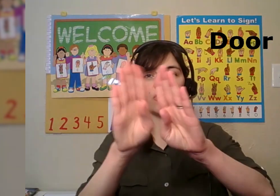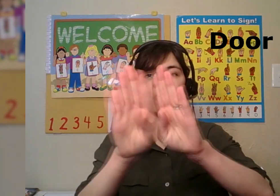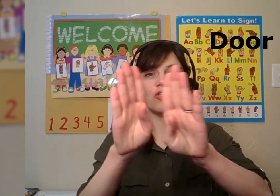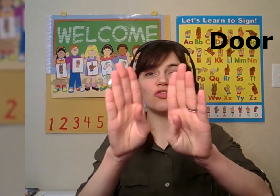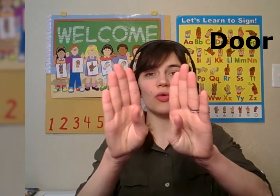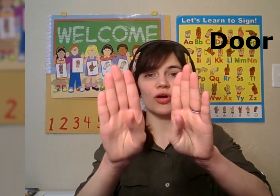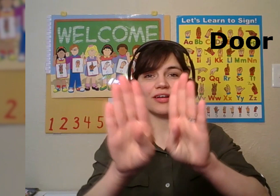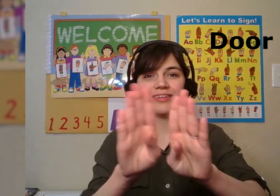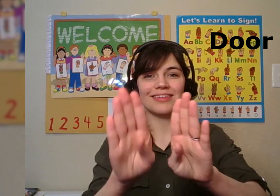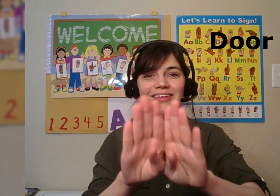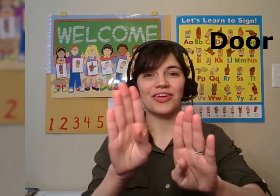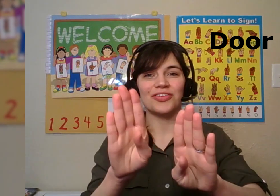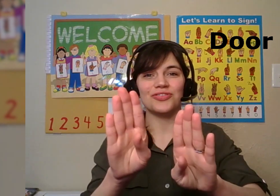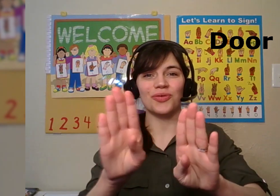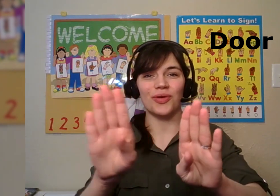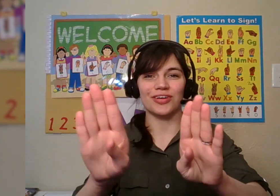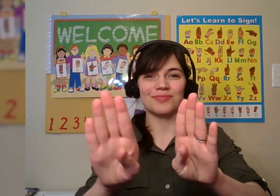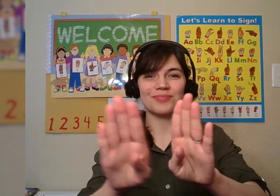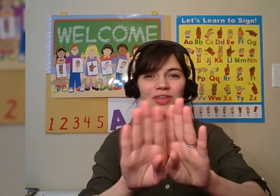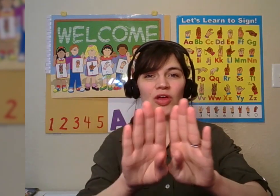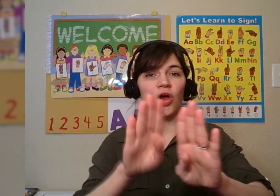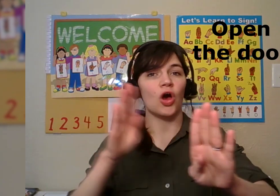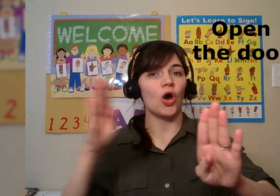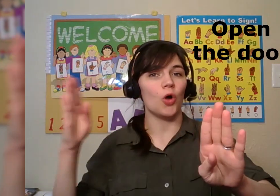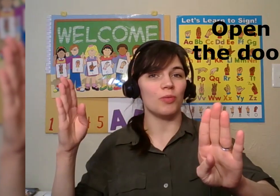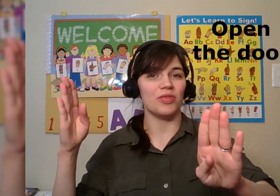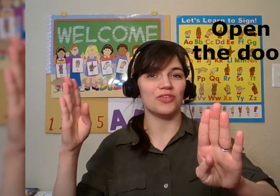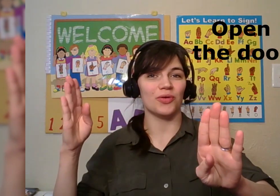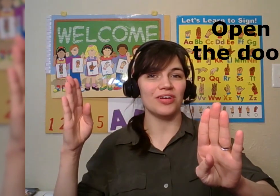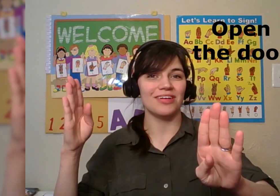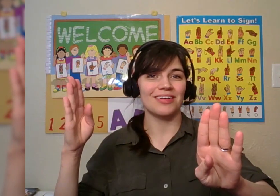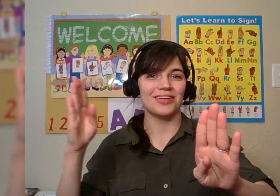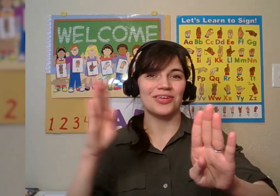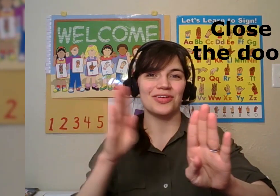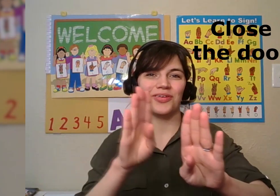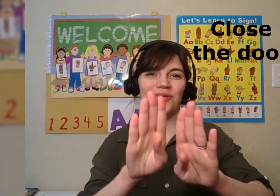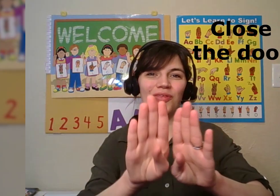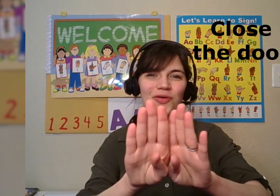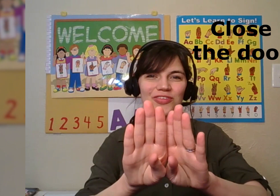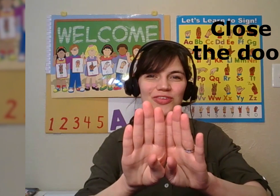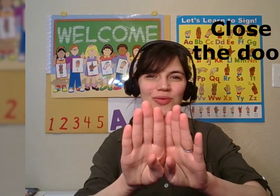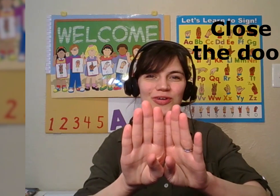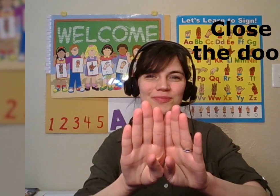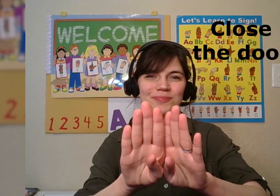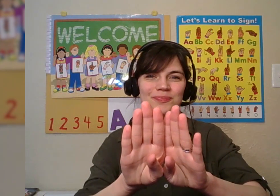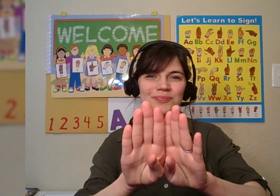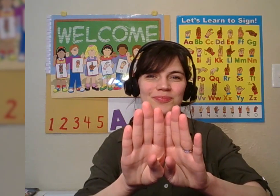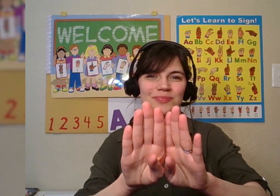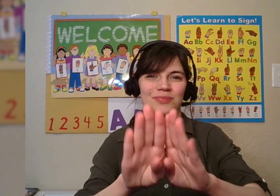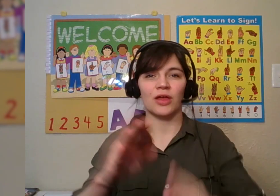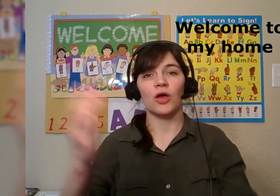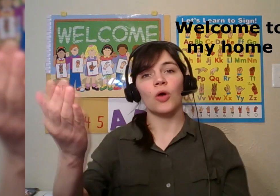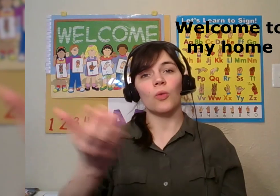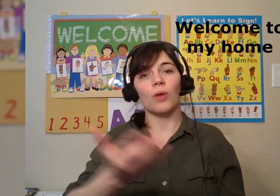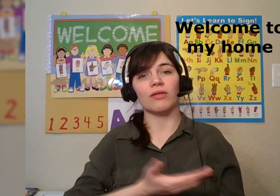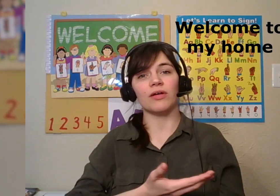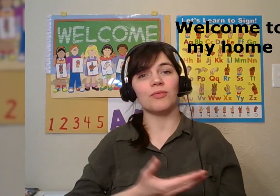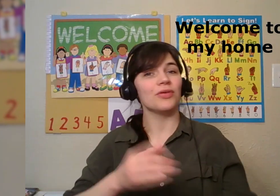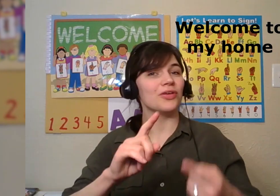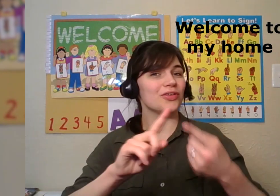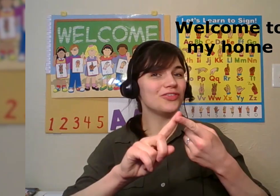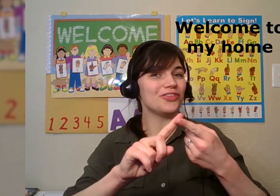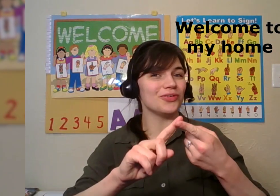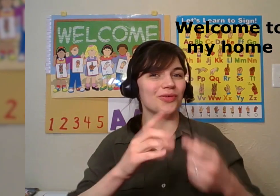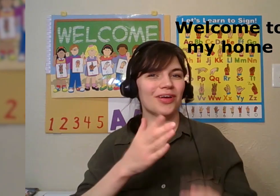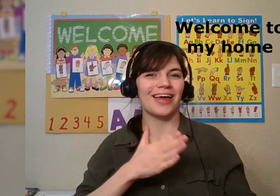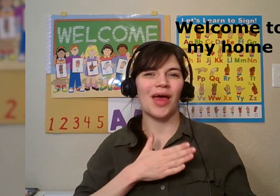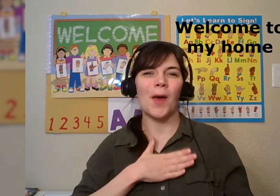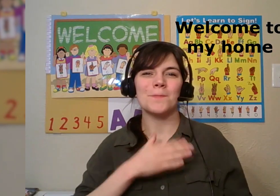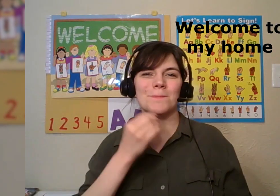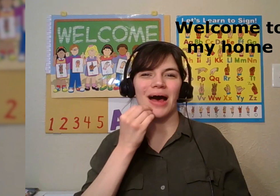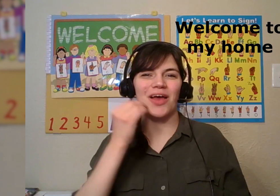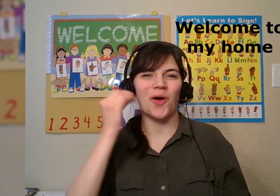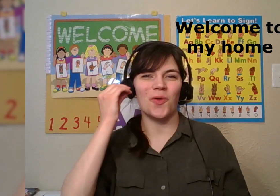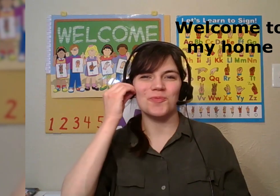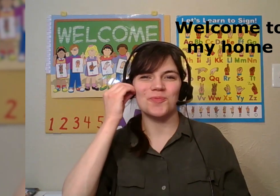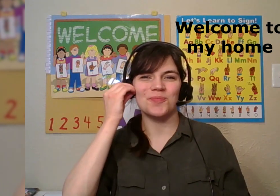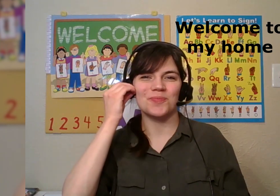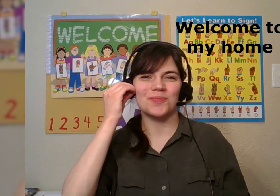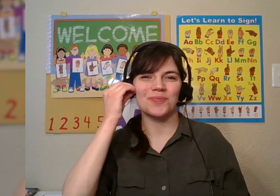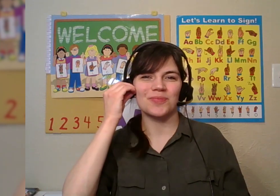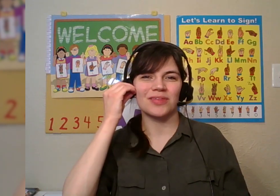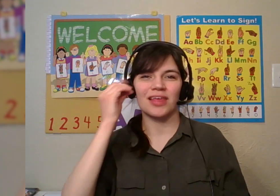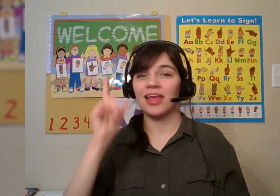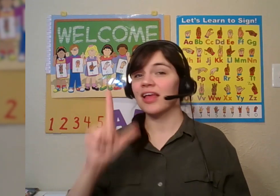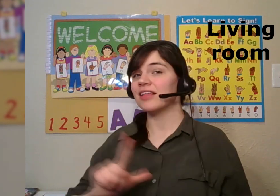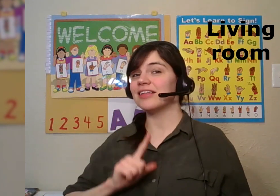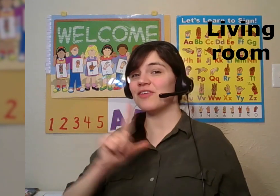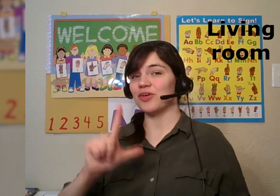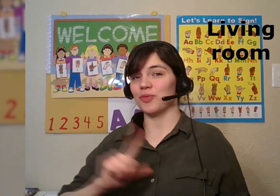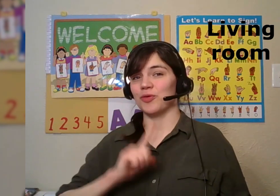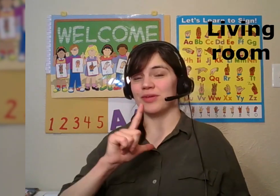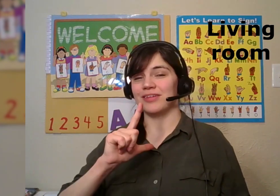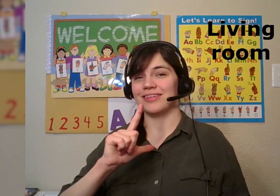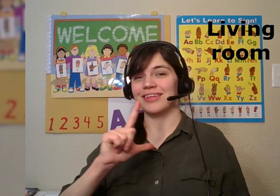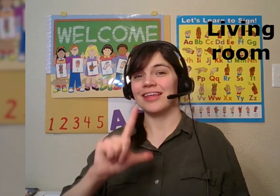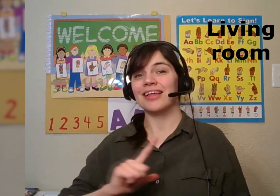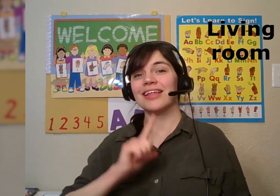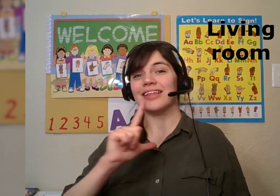Door, door. Open the door. Close the door. Welcome to my home. Living room, living